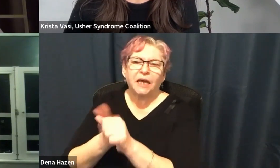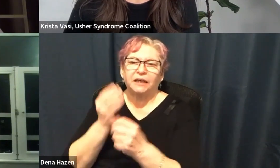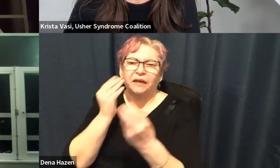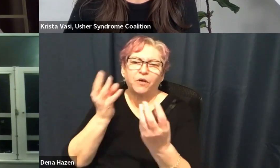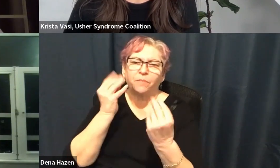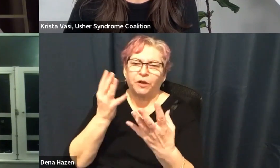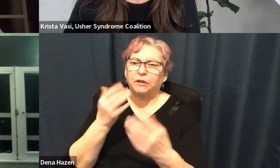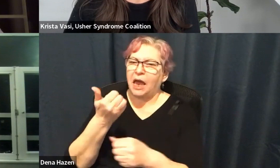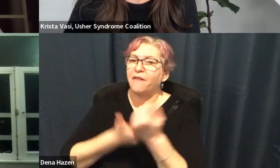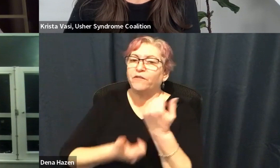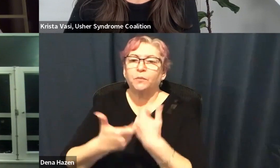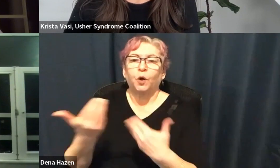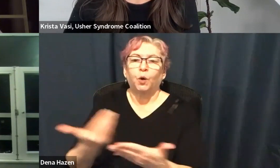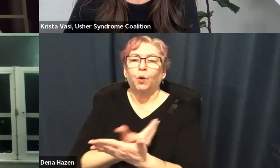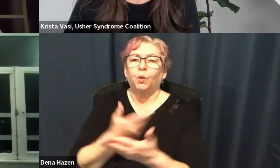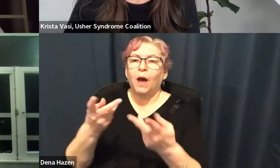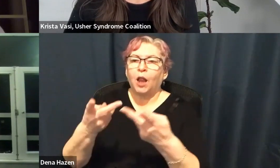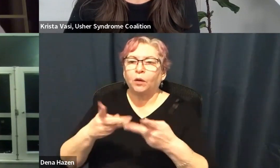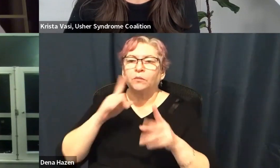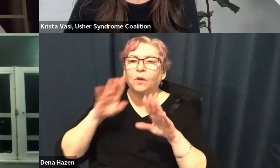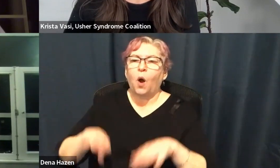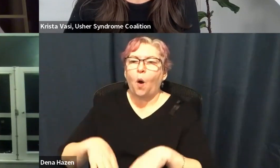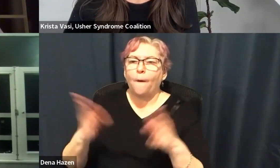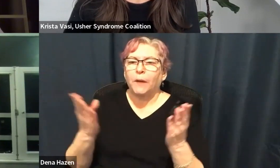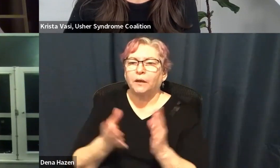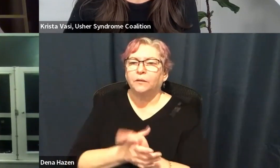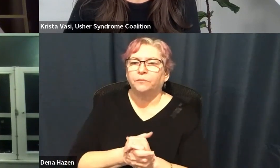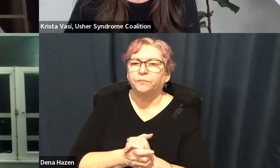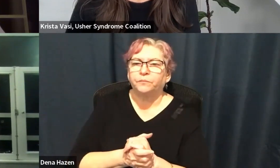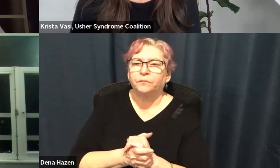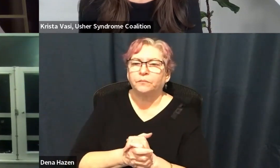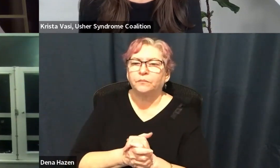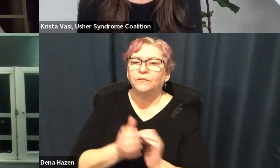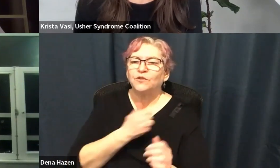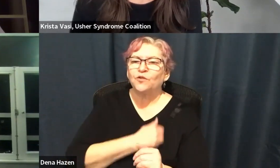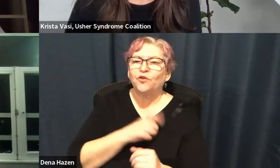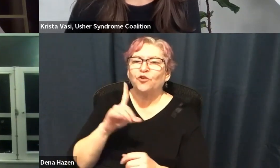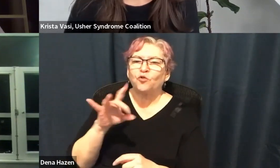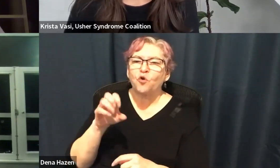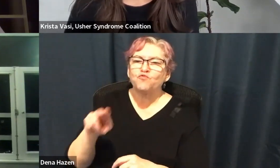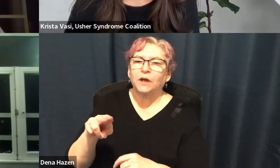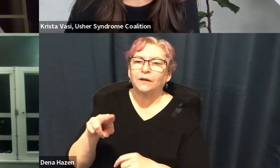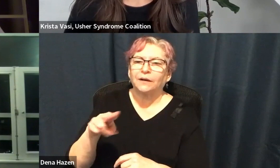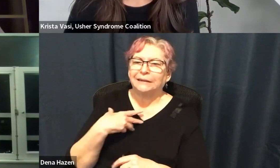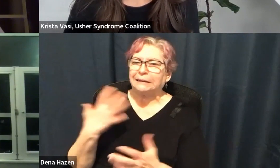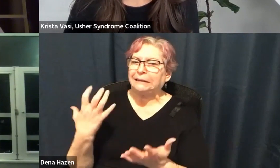a new site is open. Sorry, I just wanted to get that one because there were quite a few.